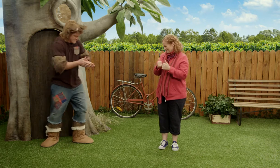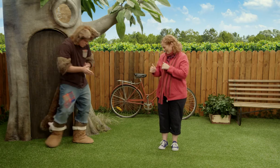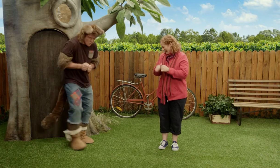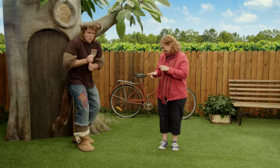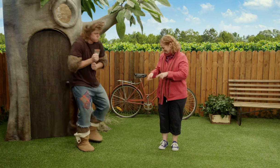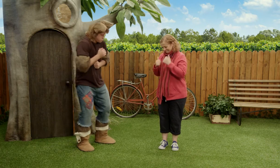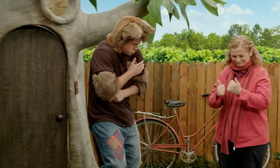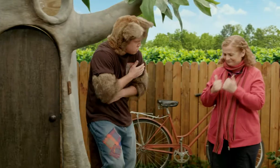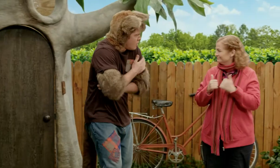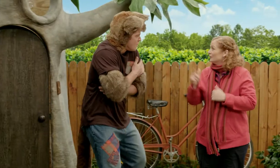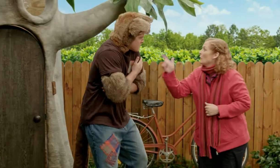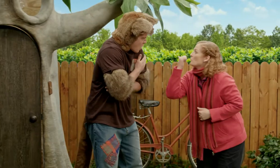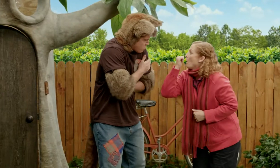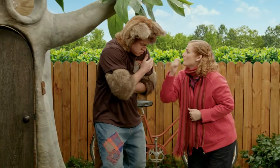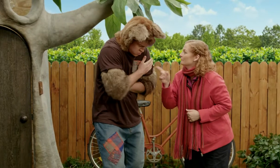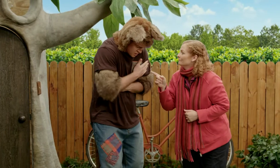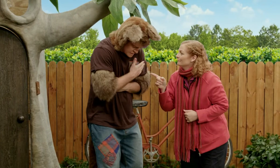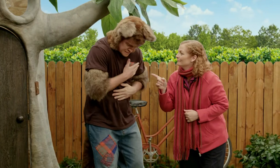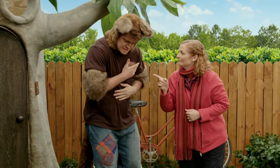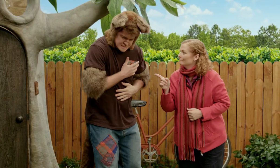That is better, Possum. Do you feel warm now?